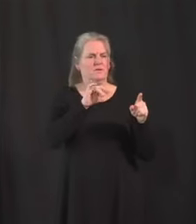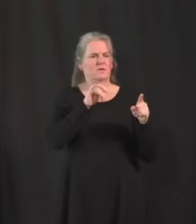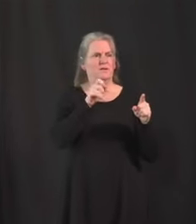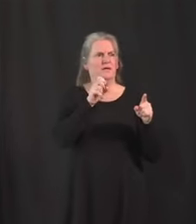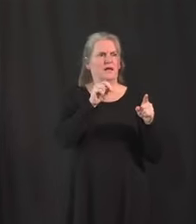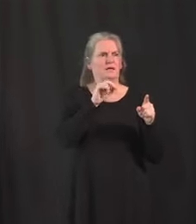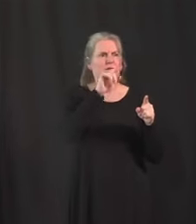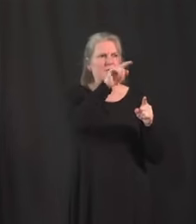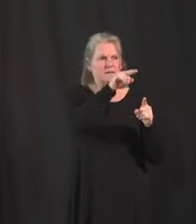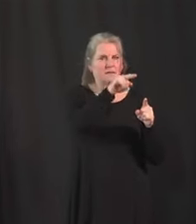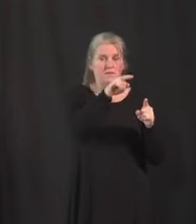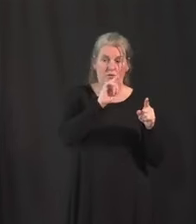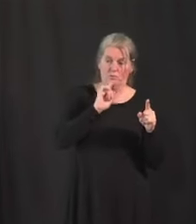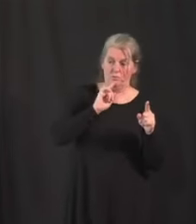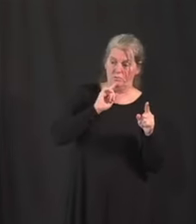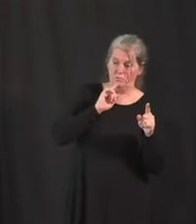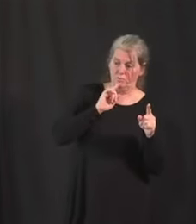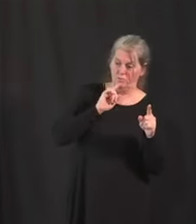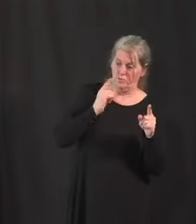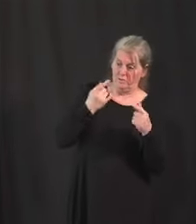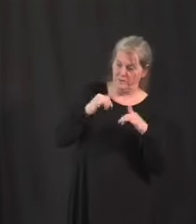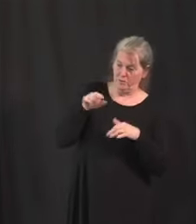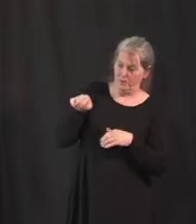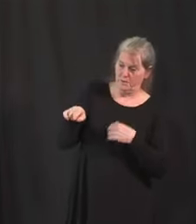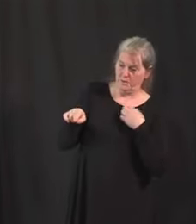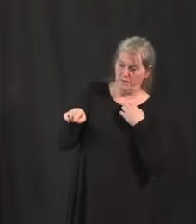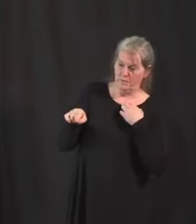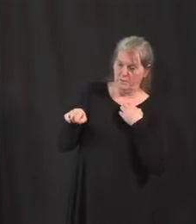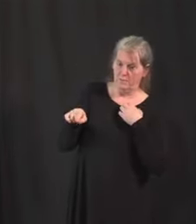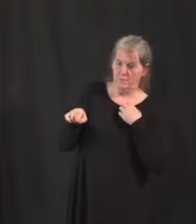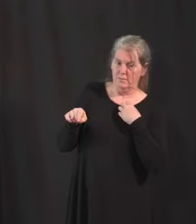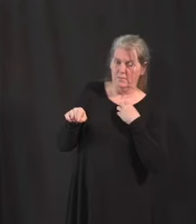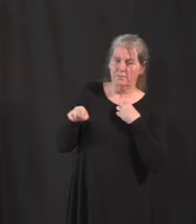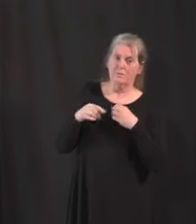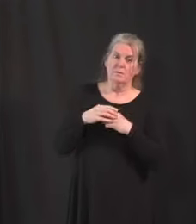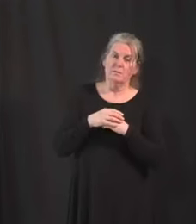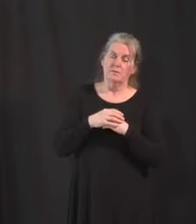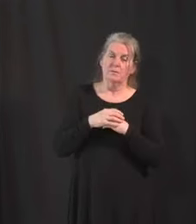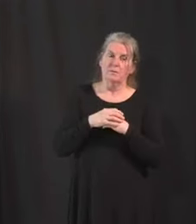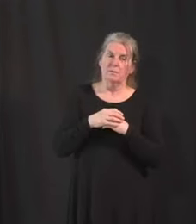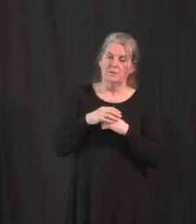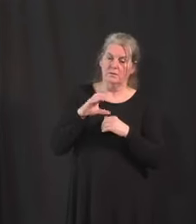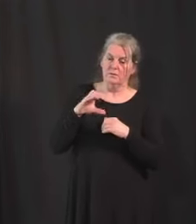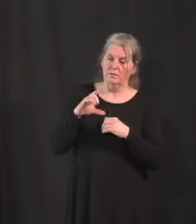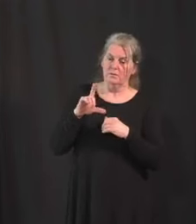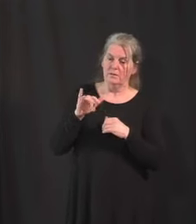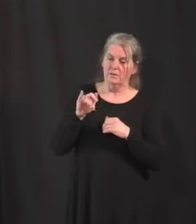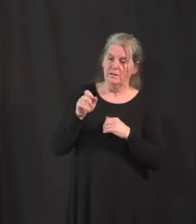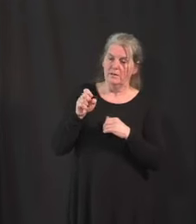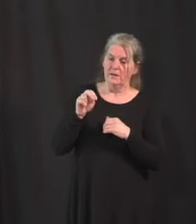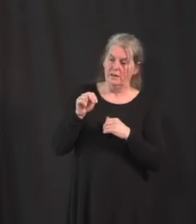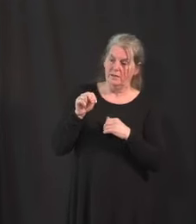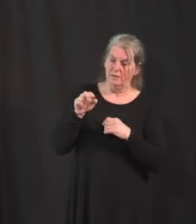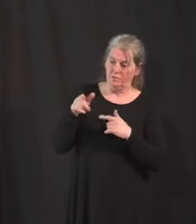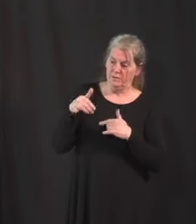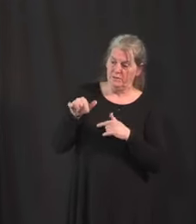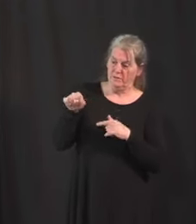THERE? FROM CBC?